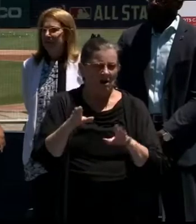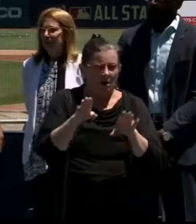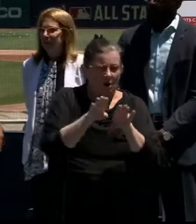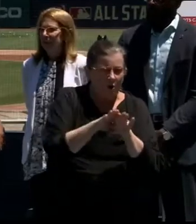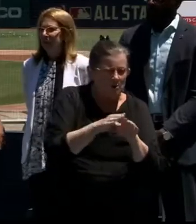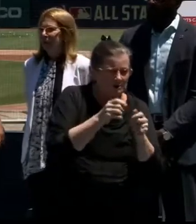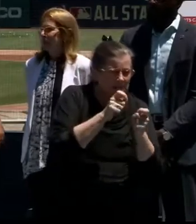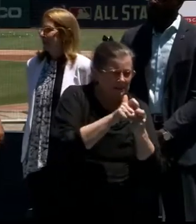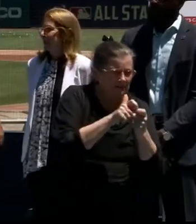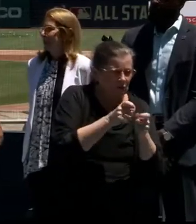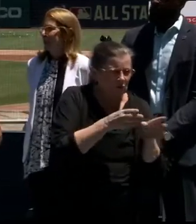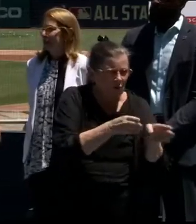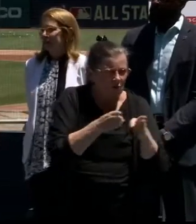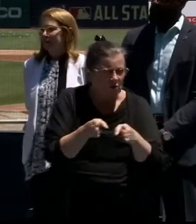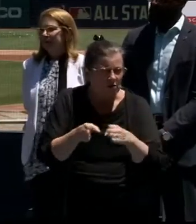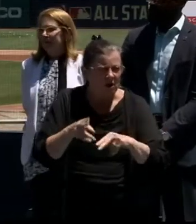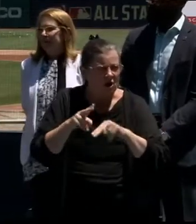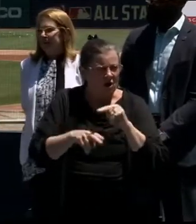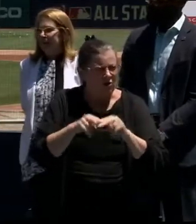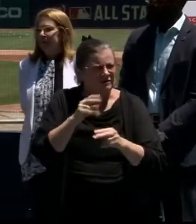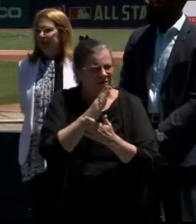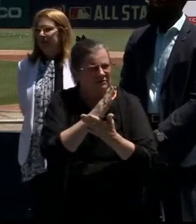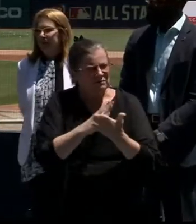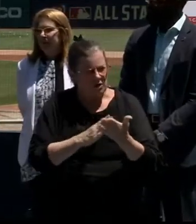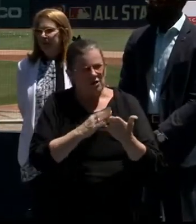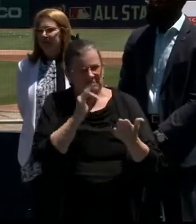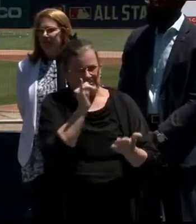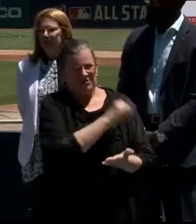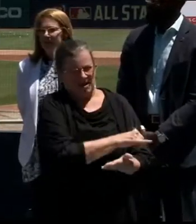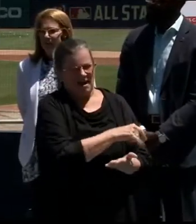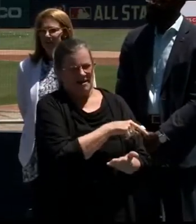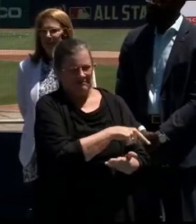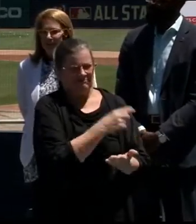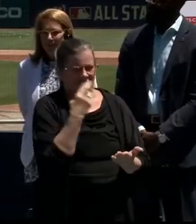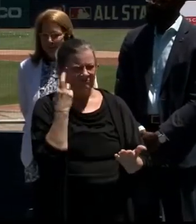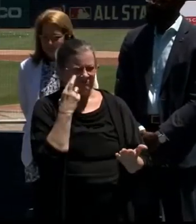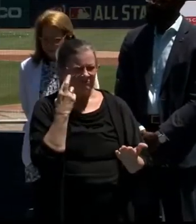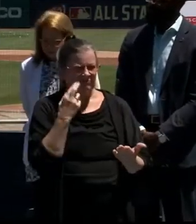CONSTRUCTION IS A PART OF THAT SO WE JUST ASK FOLKS TO TAKE NOTE OF ALL OF THOSE THINGS.